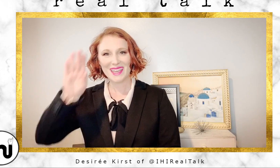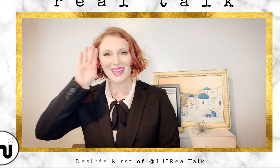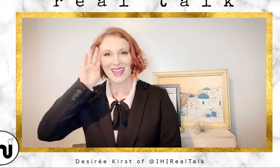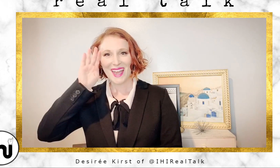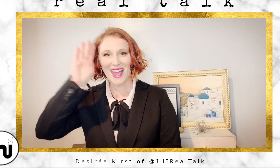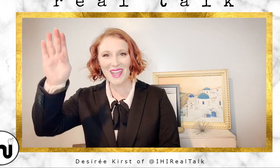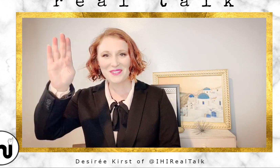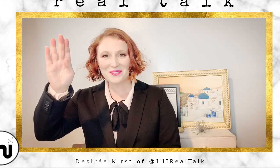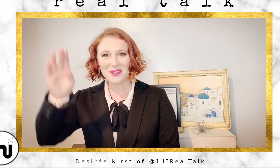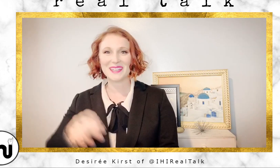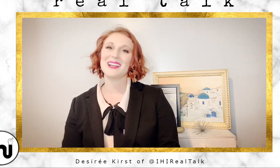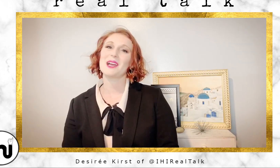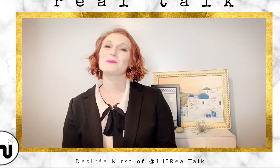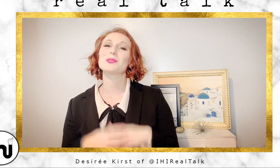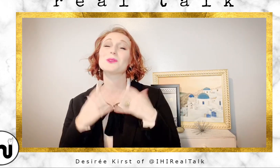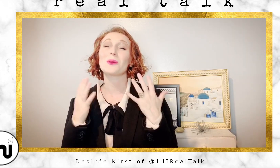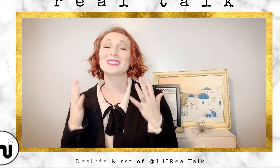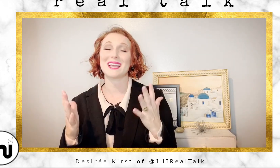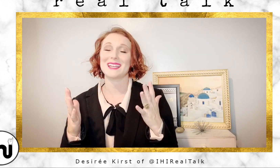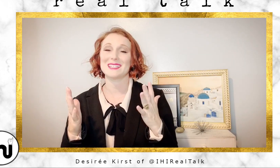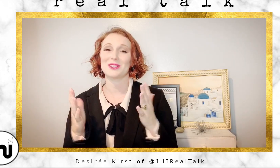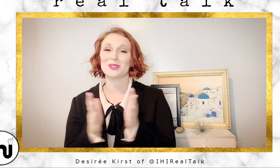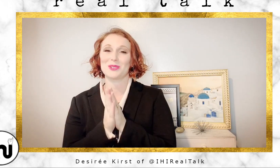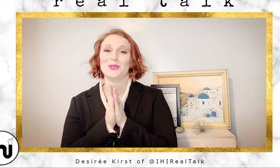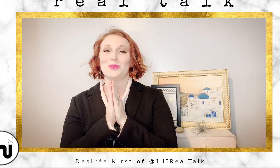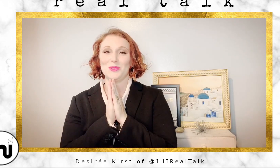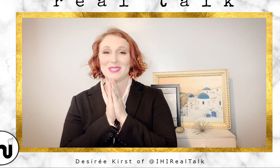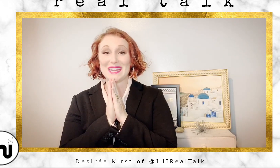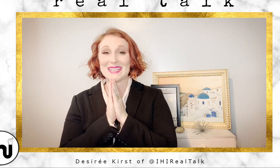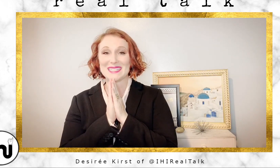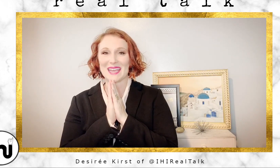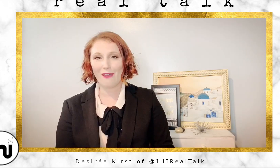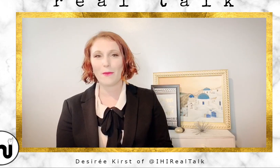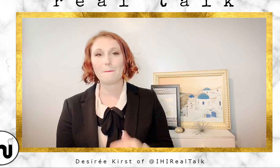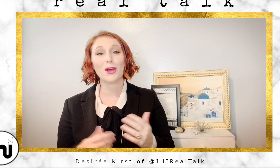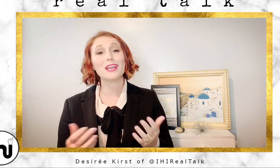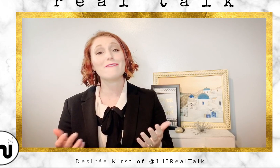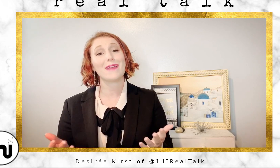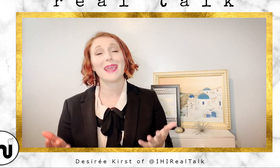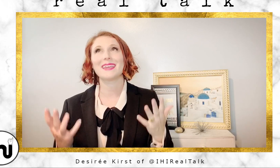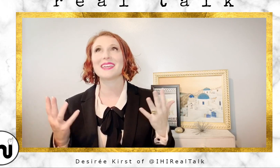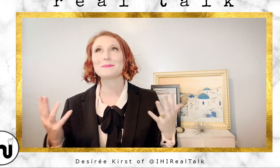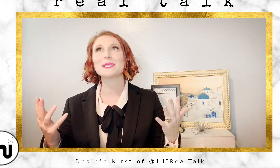Desirée: Hi everyone! I'm so excited to introduce you to today's guest Bonnie Faye Gibson-